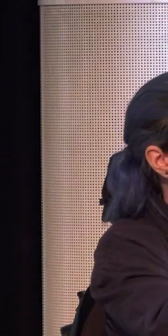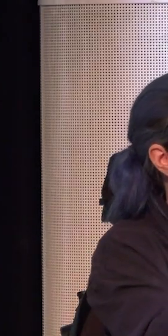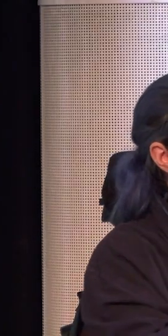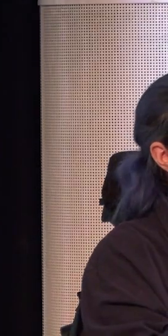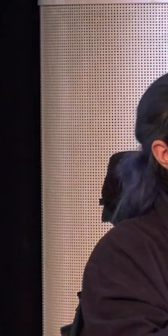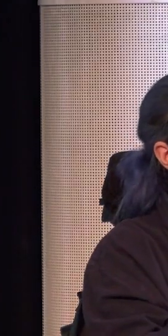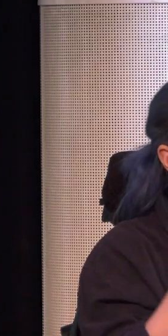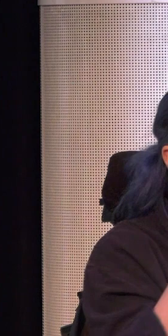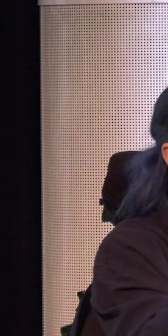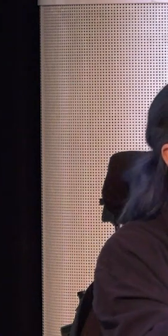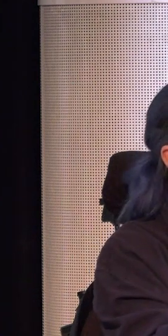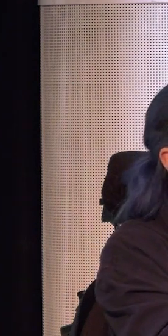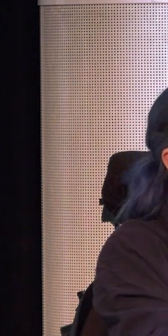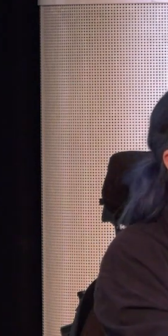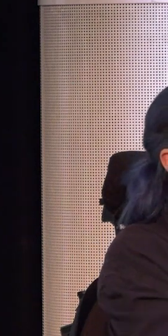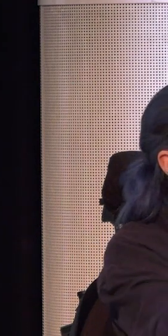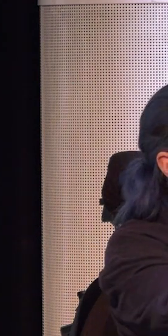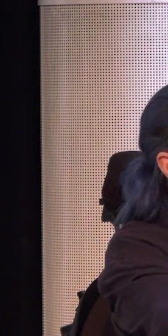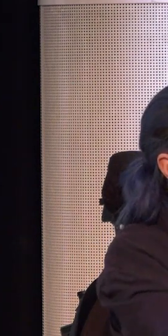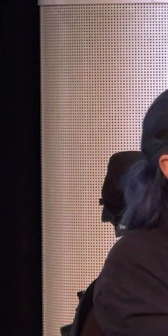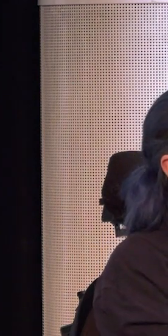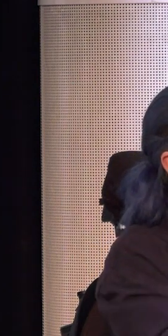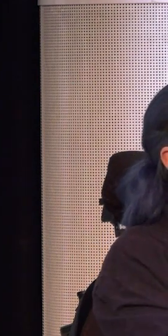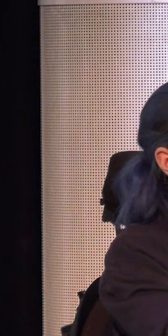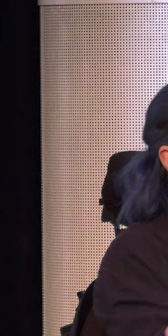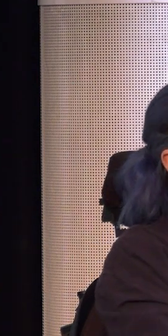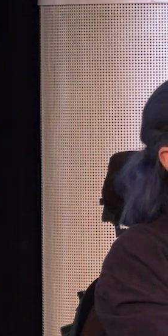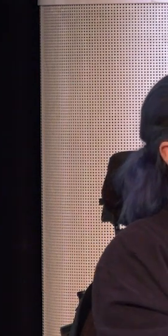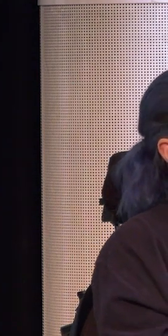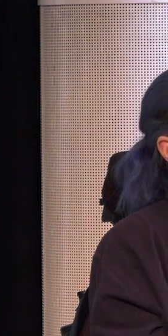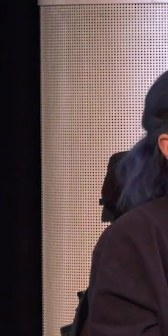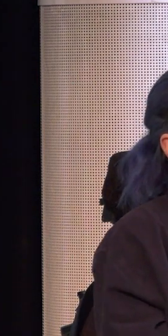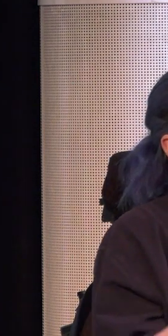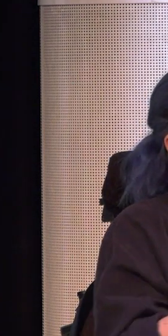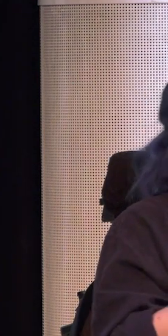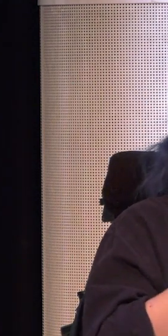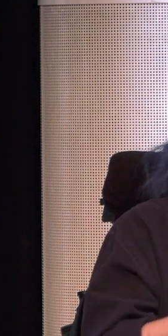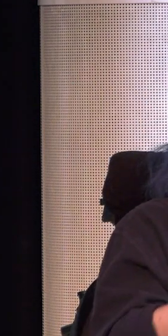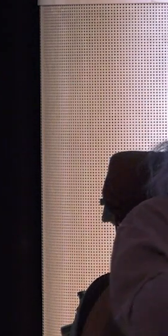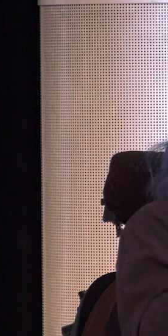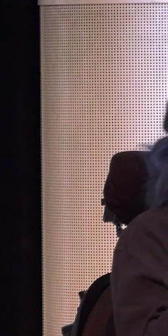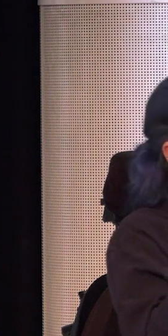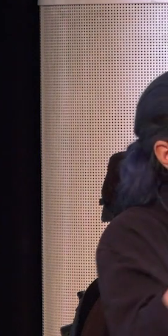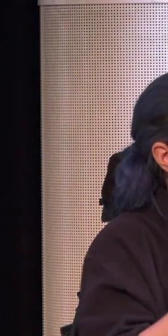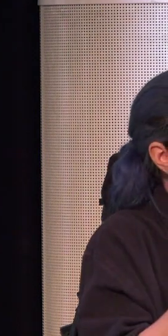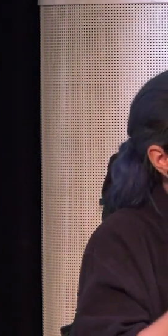on a few of the key aspects of this approach and what it meant for me in learning and understanding them and also how it's impacted